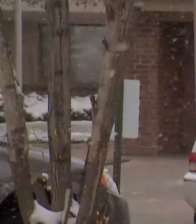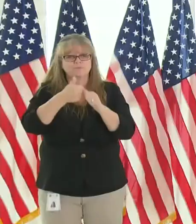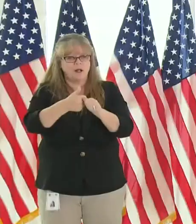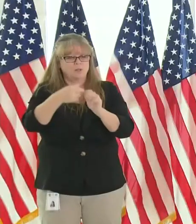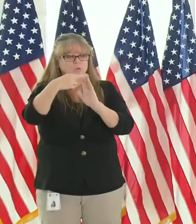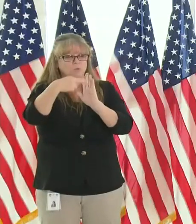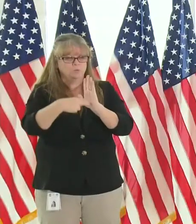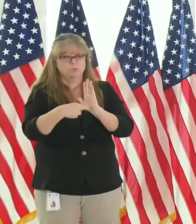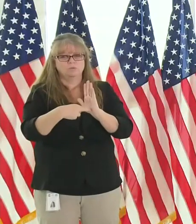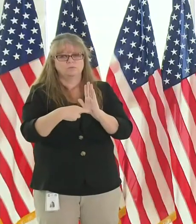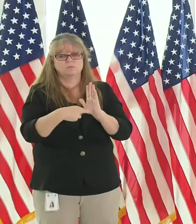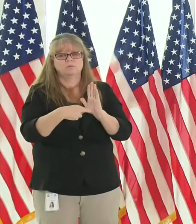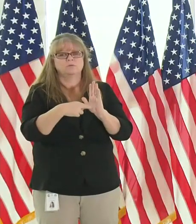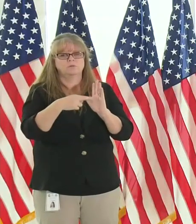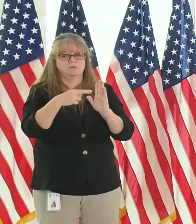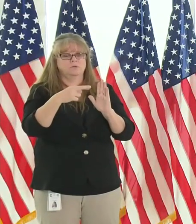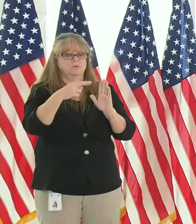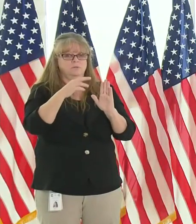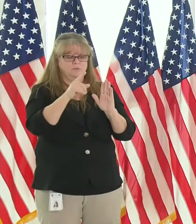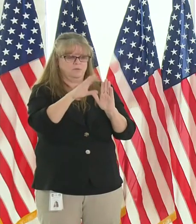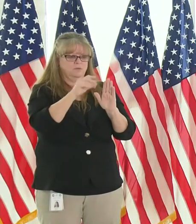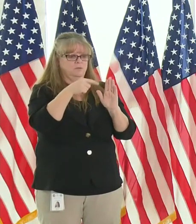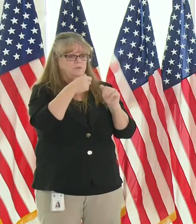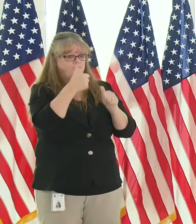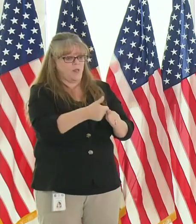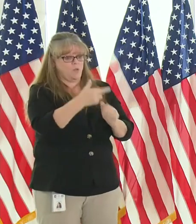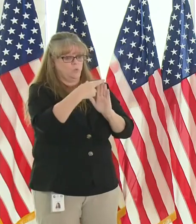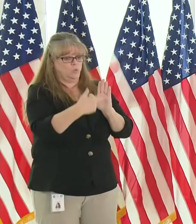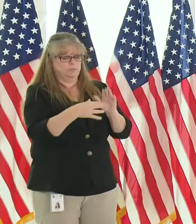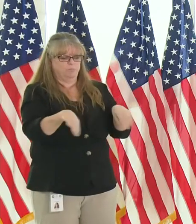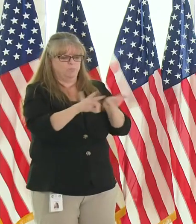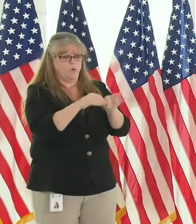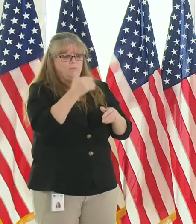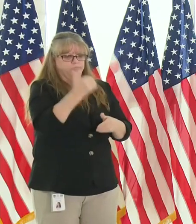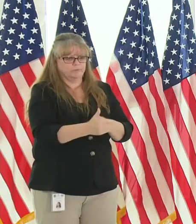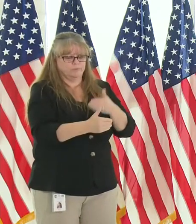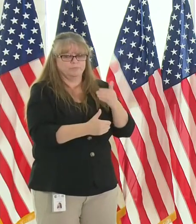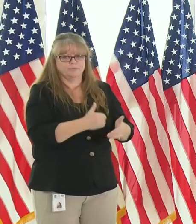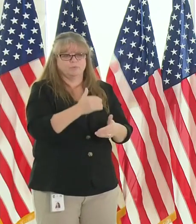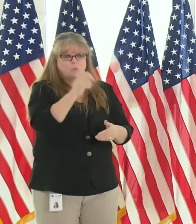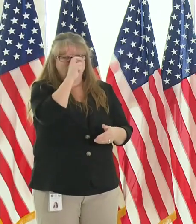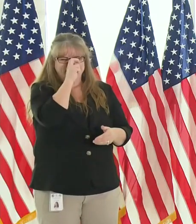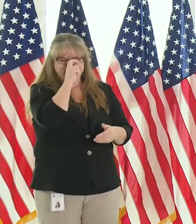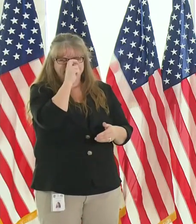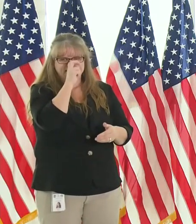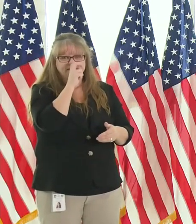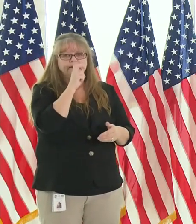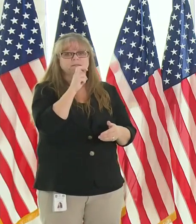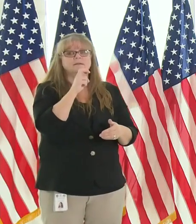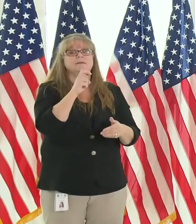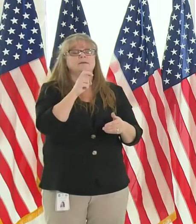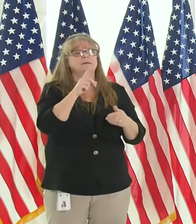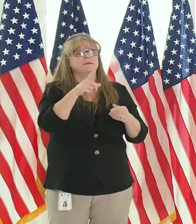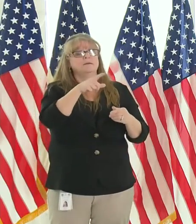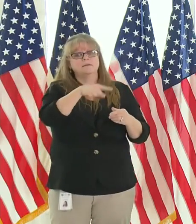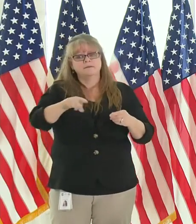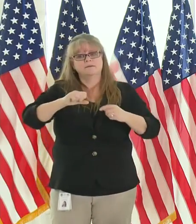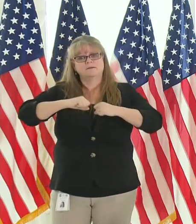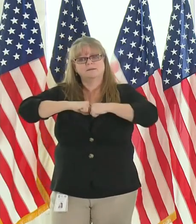ANNOUNCED MORE TESTING IS ON THE WAY, BUT ANNOUNCED MORE TESTING IS ON THE WAY, BUT PROTECTING ANNOUNCED MORE TESTING IS ON THE WAY, BUT PROTECTING THIS THE WAY, BUT PROTECTING THIS THE WAY, BUT PROTECTING THIS VULNERABLE THE WAY, BUT PROTECTING THIS VULNERABLE COMMUNITY THE WAY, BUT PROTECTING THIS VULNERABLE COMMUNITY MAY VULNERABLE COMMUNITY MAY VULNERABLE COMMUNITY MAY REQUIRE VULNERABLE COMMUNITY MAY REQUIRE STRICTER VULNERABLE COMMUNITY MAY REQUIRE STRICTER ENFORCEMENT. REQUIRE STRICTER ENFORCEMENT. REQUIRE STRICTER ENFORCEMENT. >> REQUIRE STRICTER ENFORCEMENT. >> EACH REQUIRE STRICTER ENFORCEMENT. >> EACH OF REQUIRE STRICTER ENFORCEMENT. >> EACH OF THE REQUIRE STRICTER ENFORCEMENT. >> EACH OF THE COMMUNITIES REQUIRE STRICTER ENFORCEMENT. >> EACH OF THE COMMUNITIES ARE EACH OF THE COMMUNITIES ARE EACH OF THE COMMUNITIES ARE DOING EACH OF THE COMMUNITIES ARE DOING THEIR EACH OF THE COMMUNITIES ARE DOING THEIR BEST. DOING THEIR BEST. DOING THEIR BEST. WE DOING THEIR BEST. WE WILL DOING THEIR BEST. WE WILL CERTAINLY